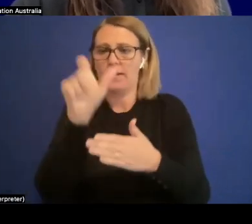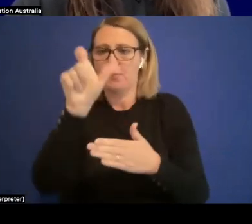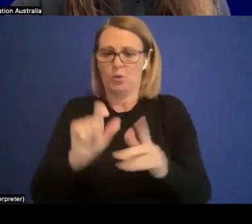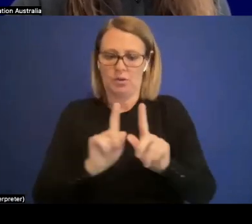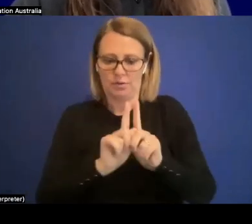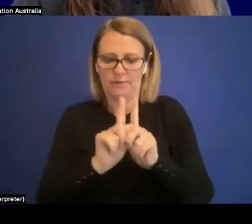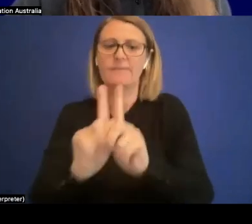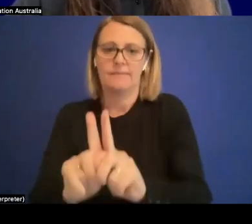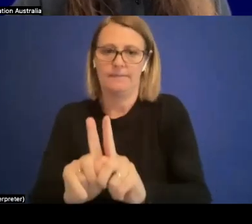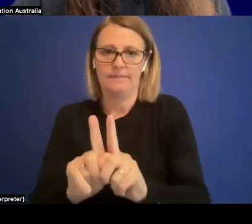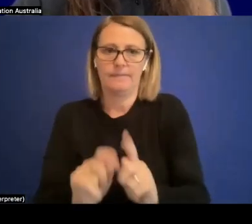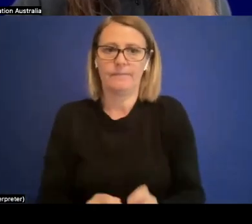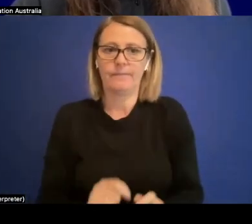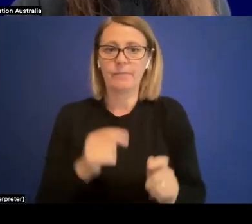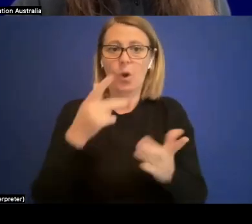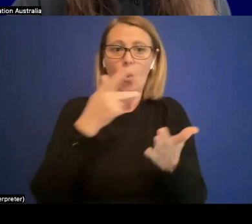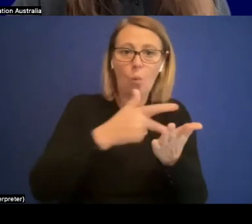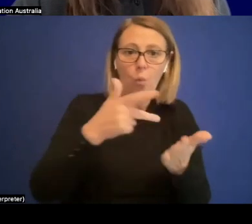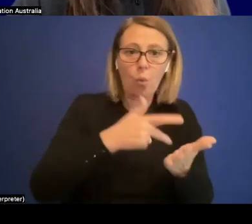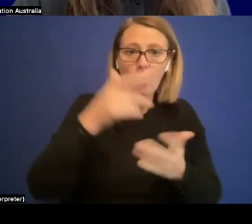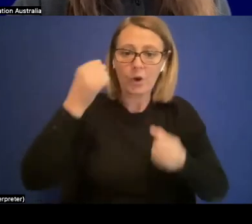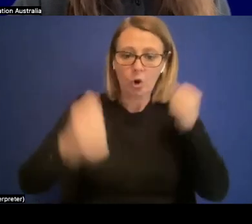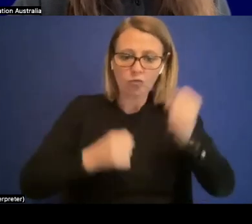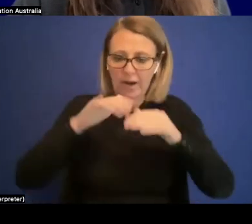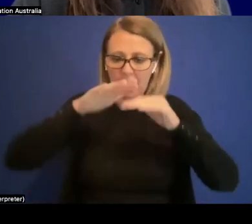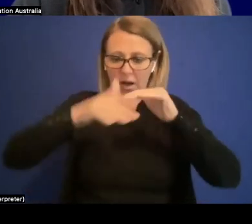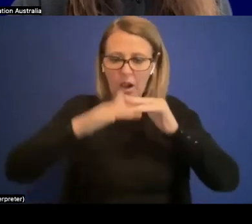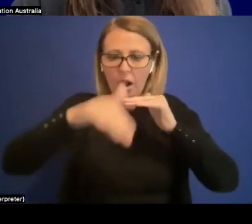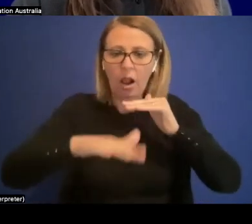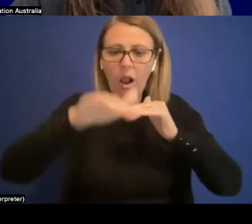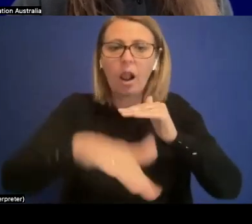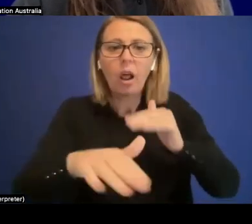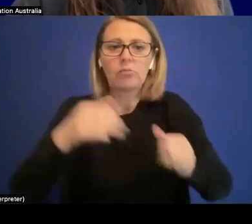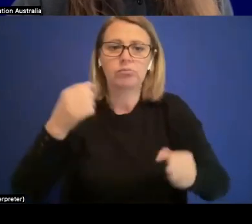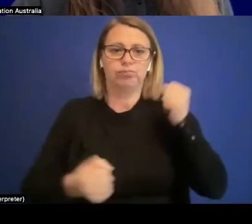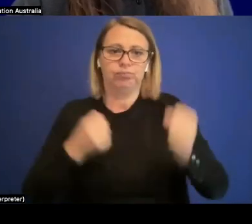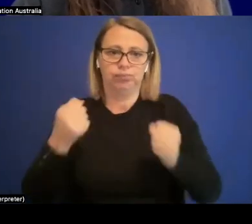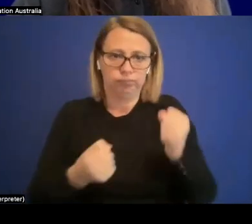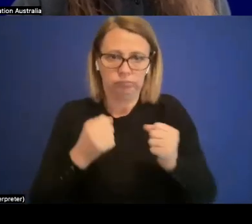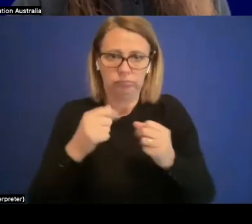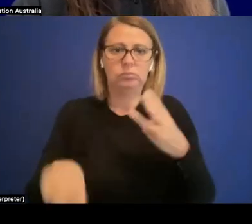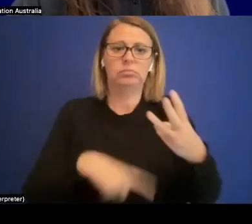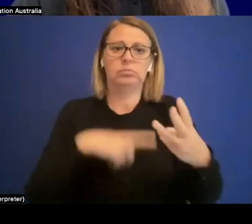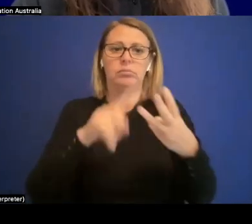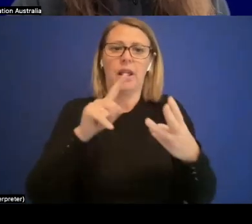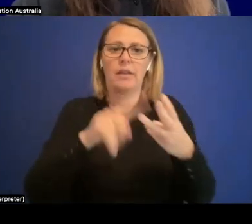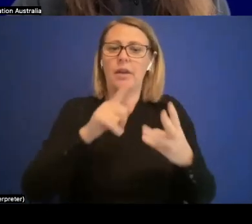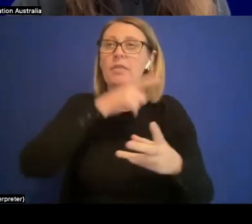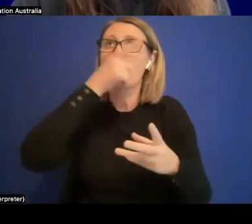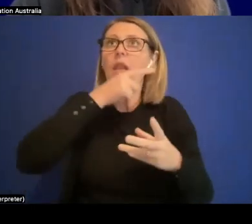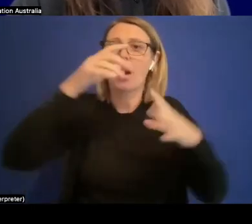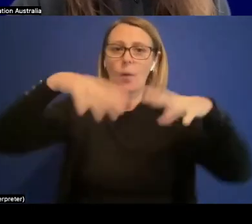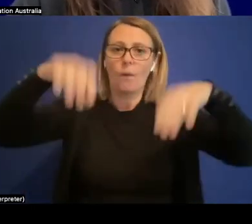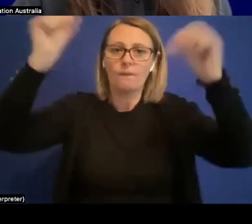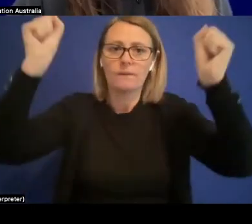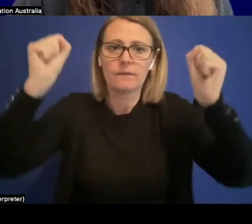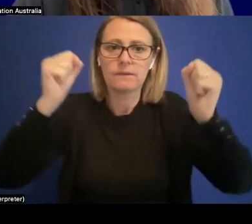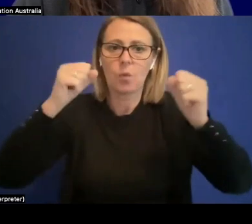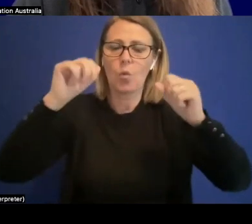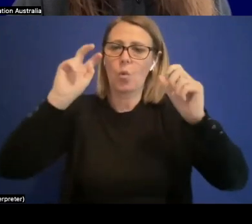Walking or running on uneven ground and when light levels change suddenly. So, the O and M was able